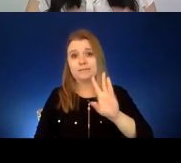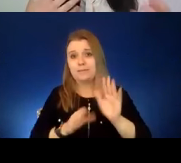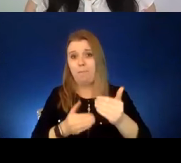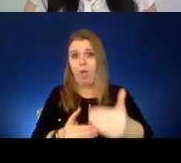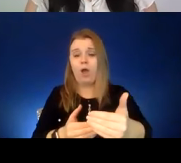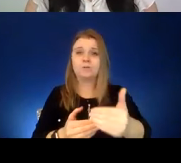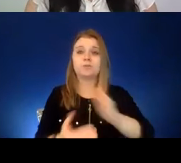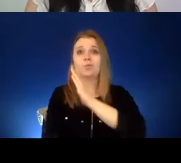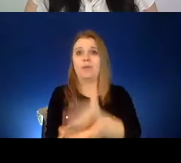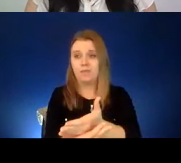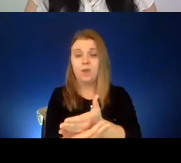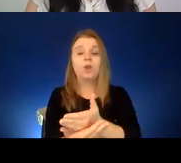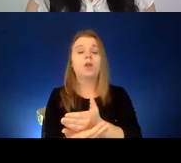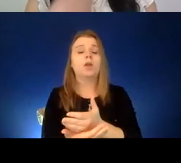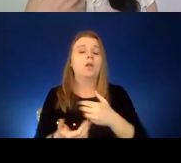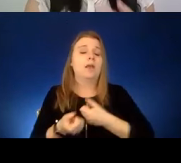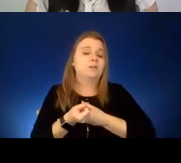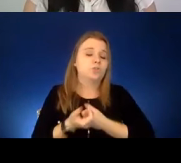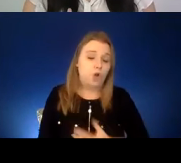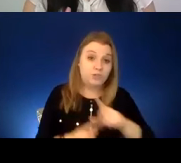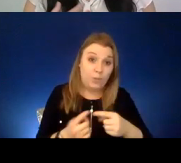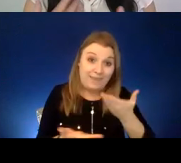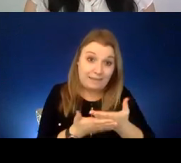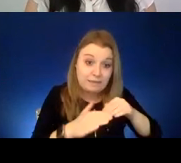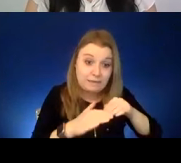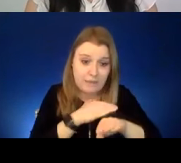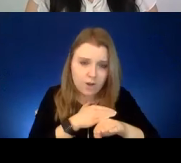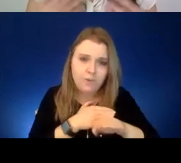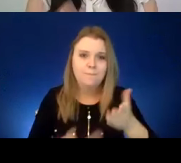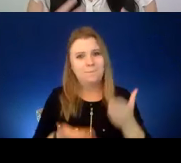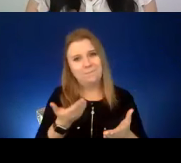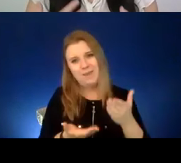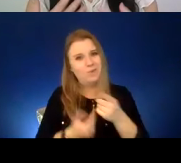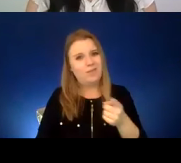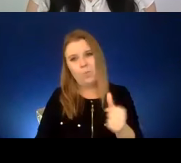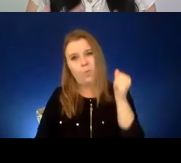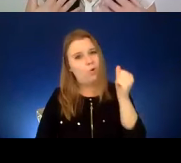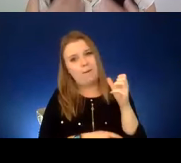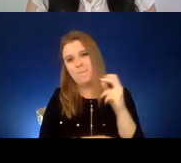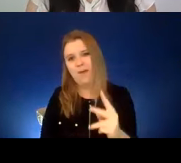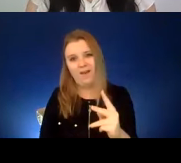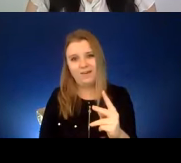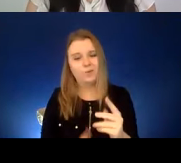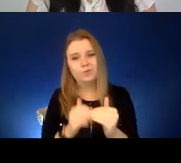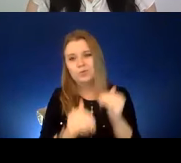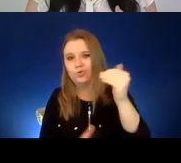and they're exhausted by the time they get there, you might not be getting return patrons because it's just too difficult, it's too hard on them.